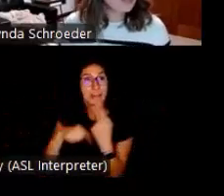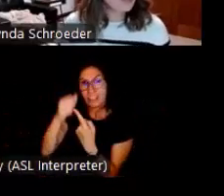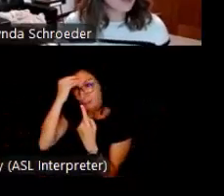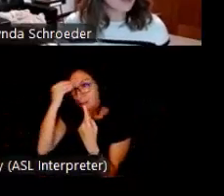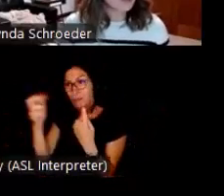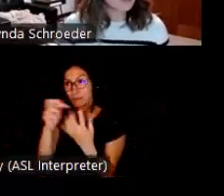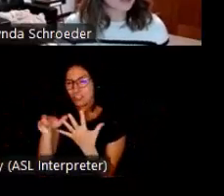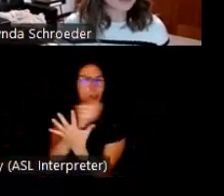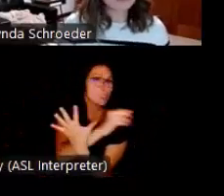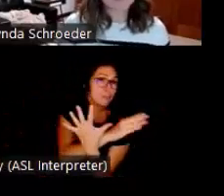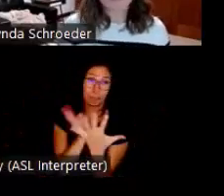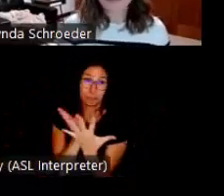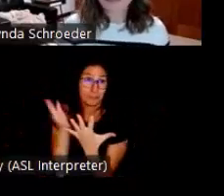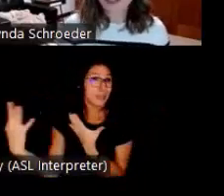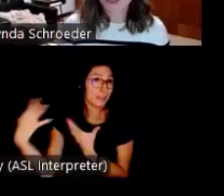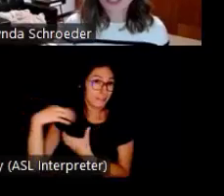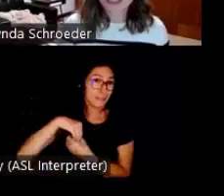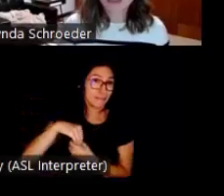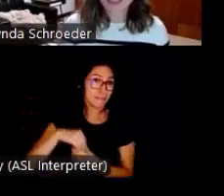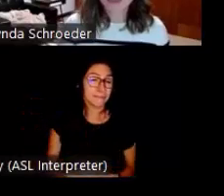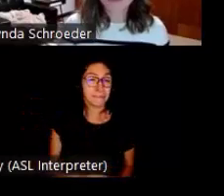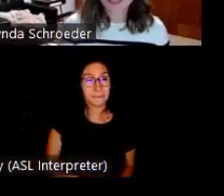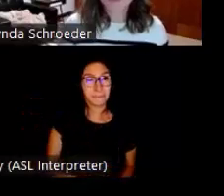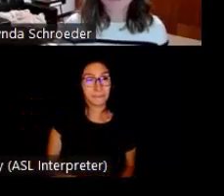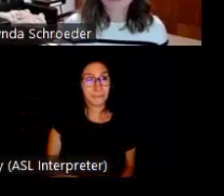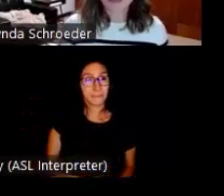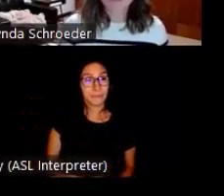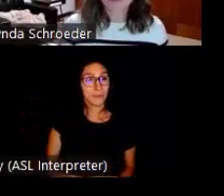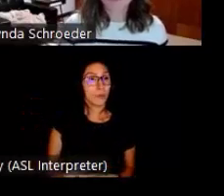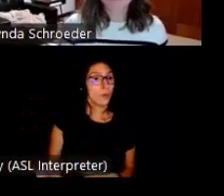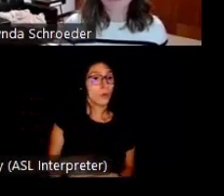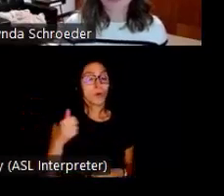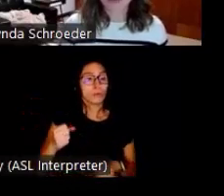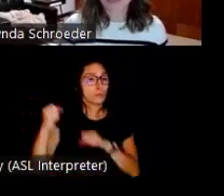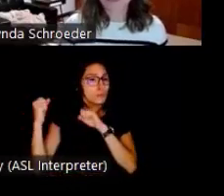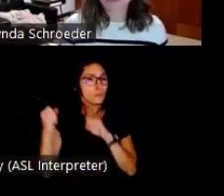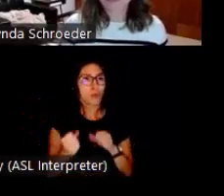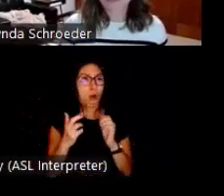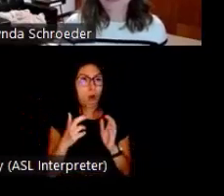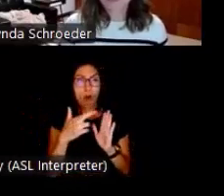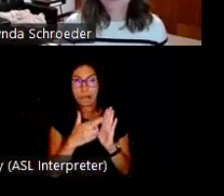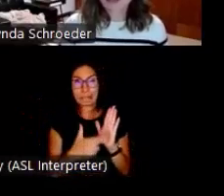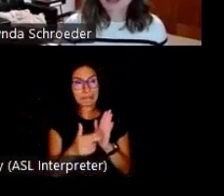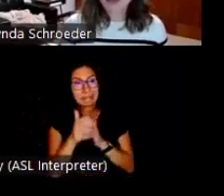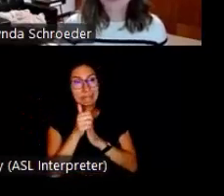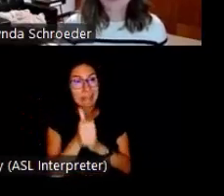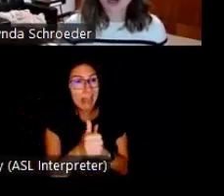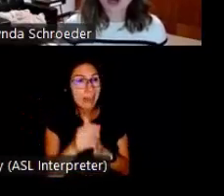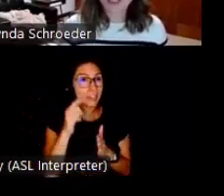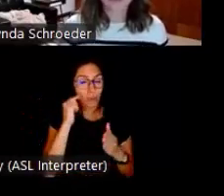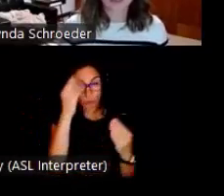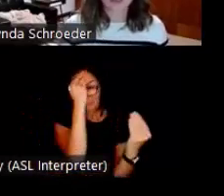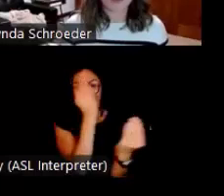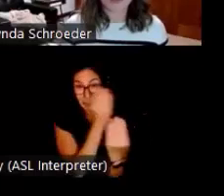Another strong principle of a good dissemination plan is to think about the format. Think about your targeted outputs